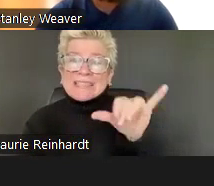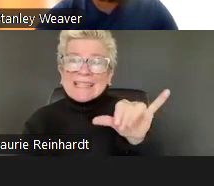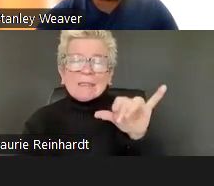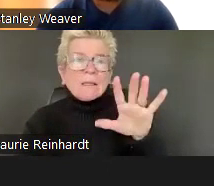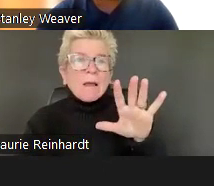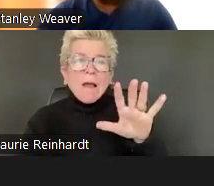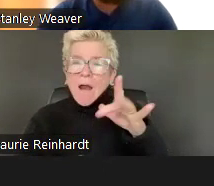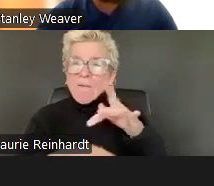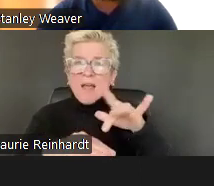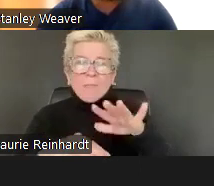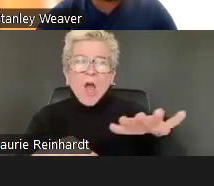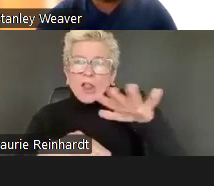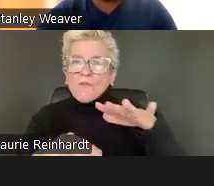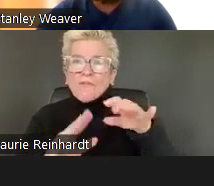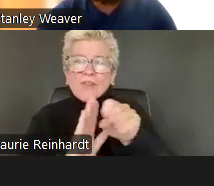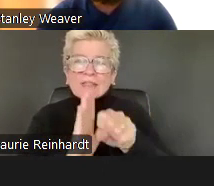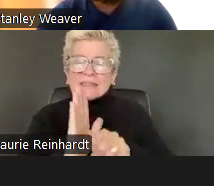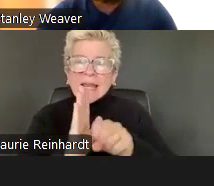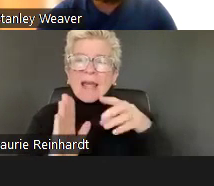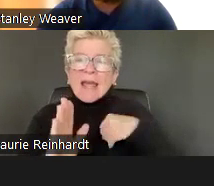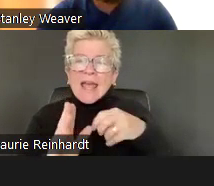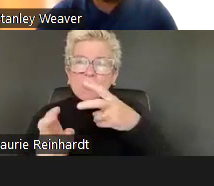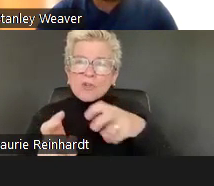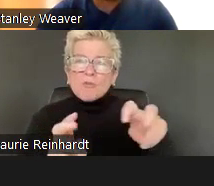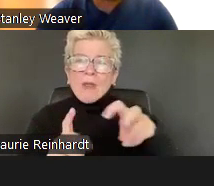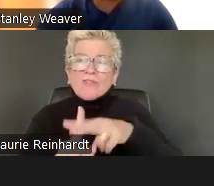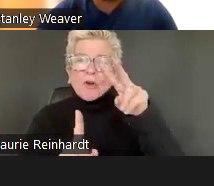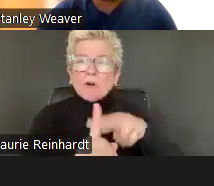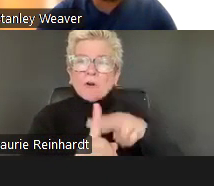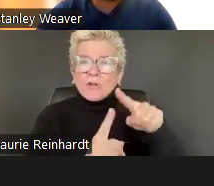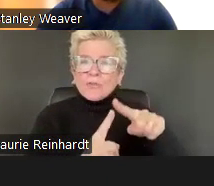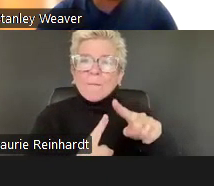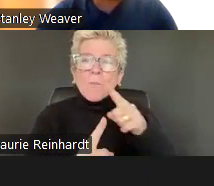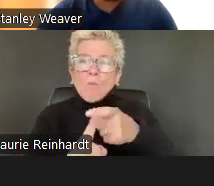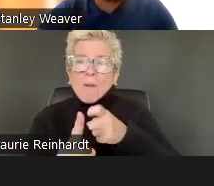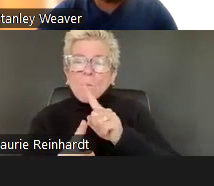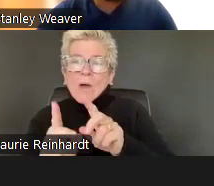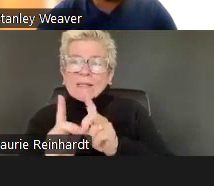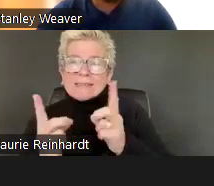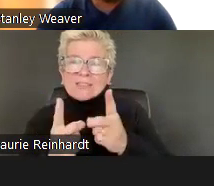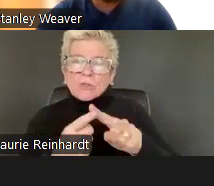are transferable from District to District. Local equivalencies are developed and maintained